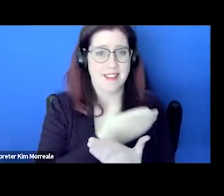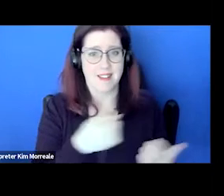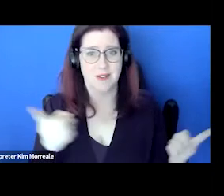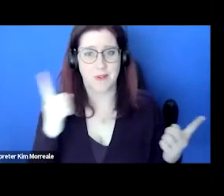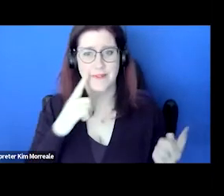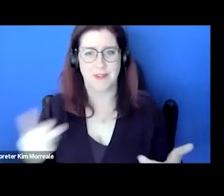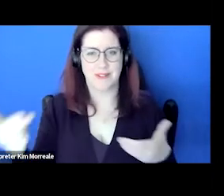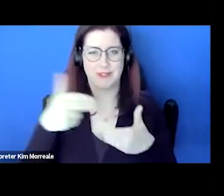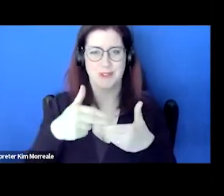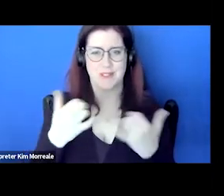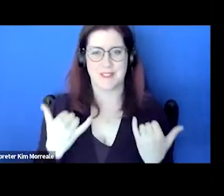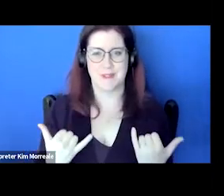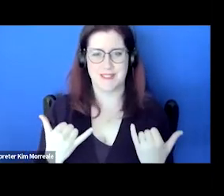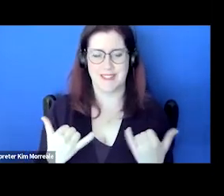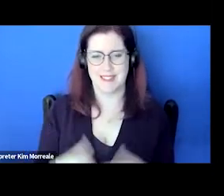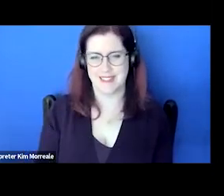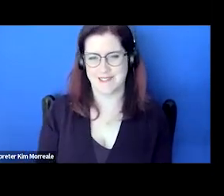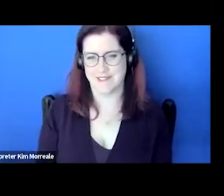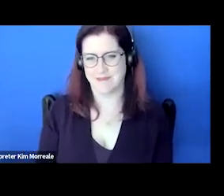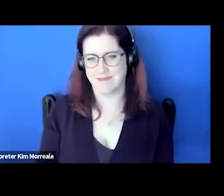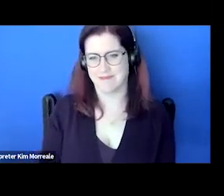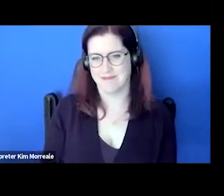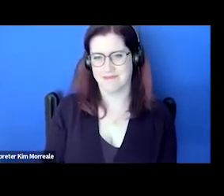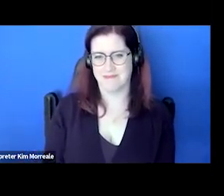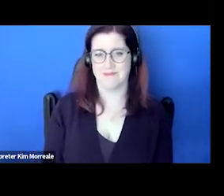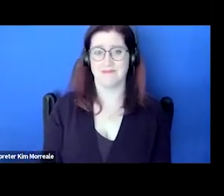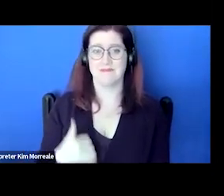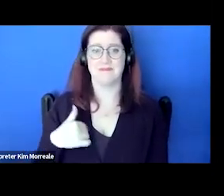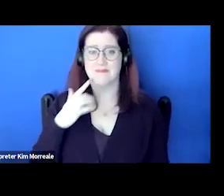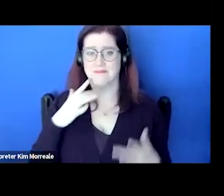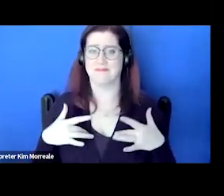on this webinar. I'm so glad that this is happening